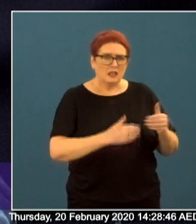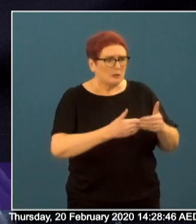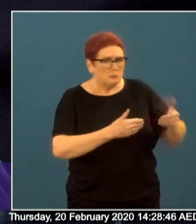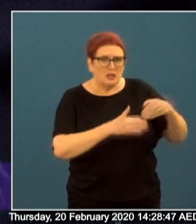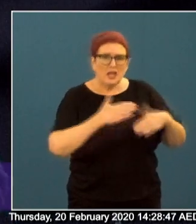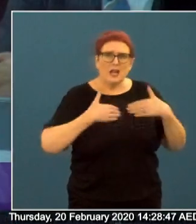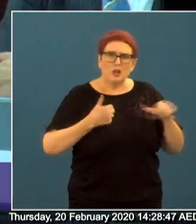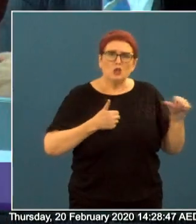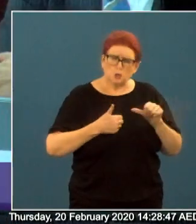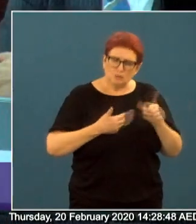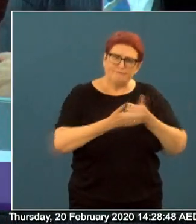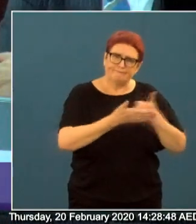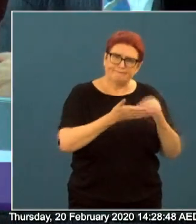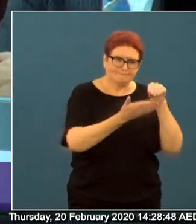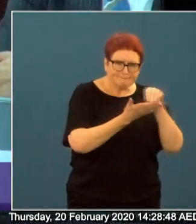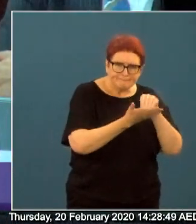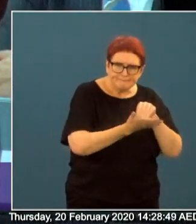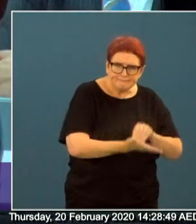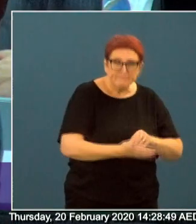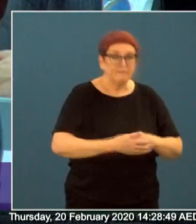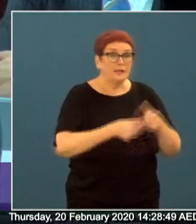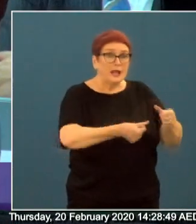Then next is medical products and technologies.